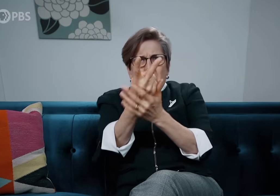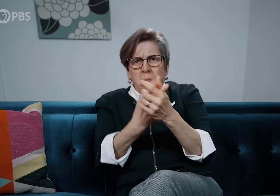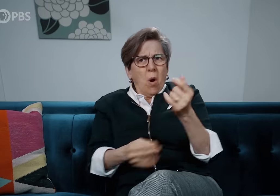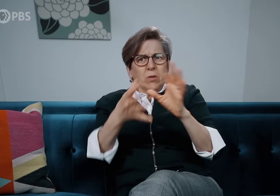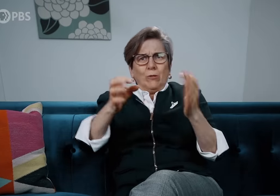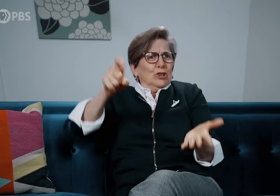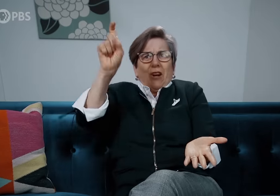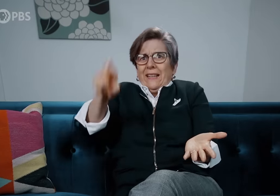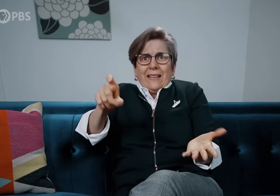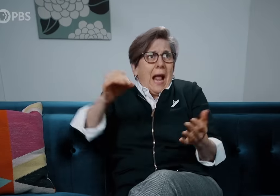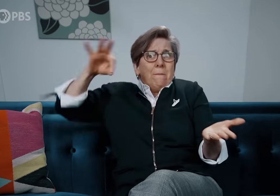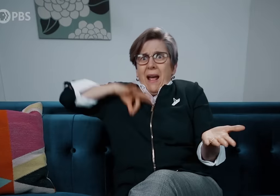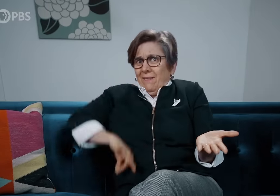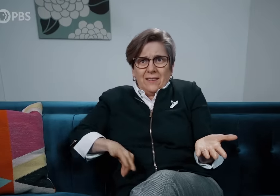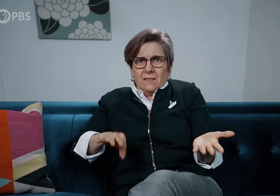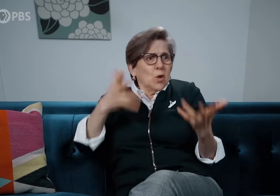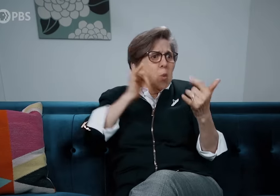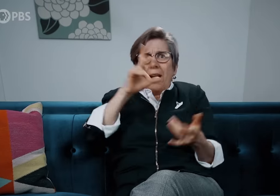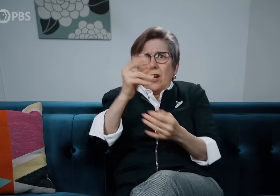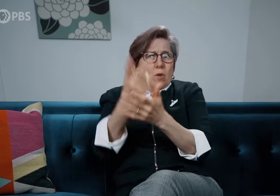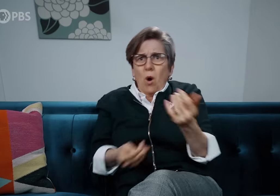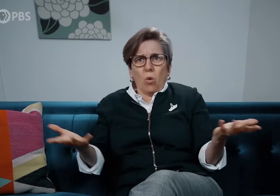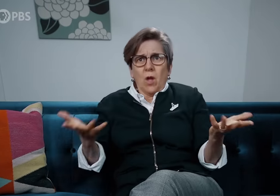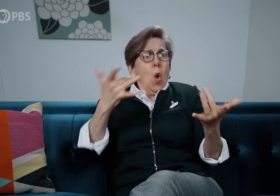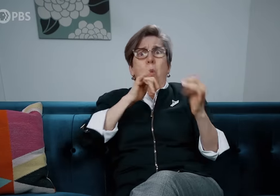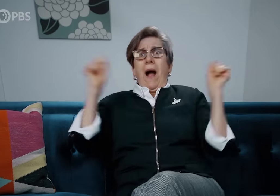of communicating or the other. Both are needed. Both are beneficial. So why not do both?